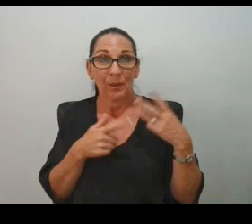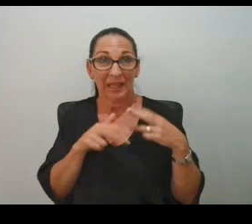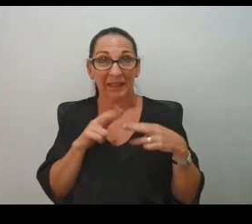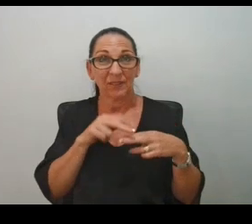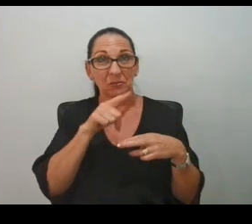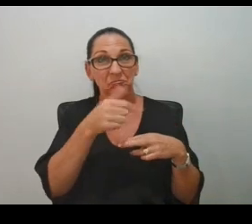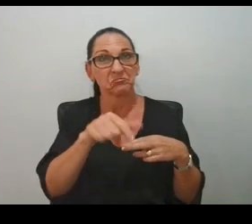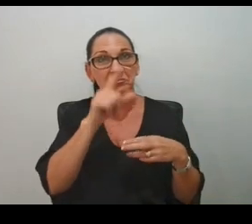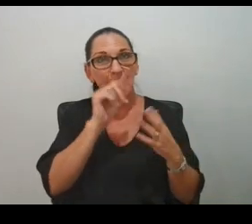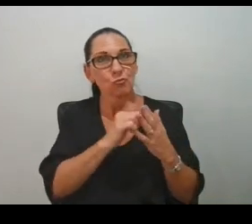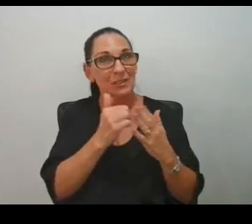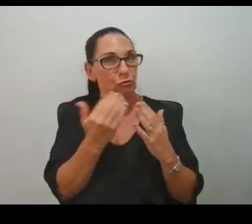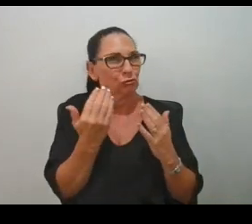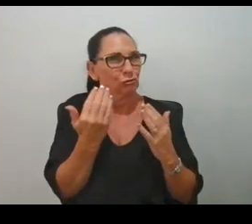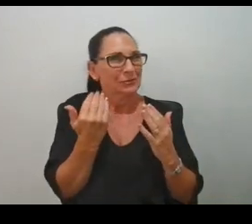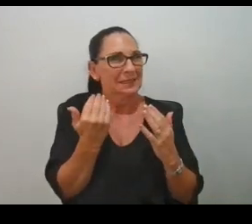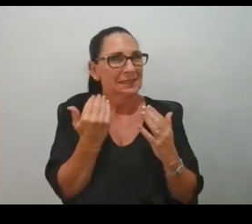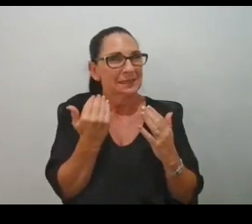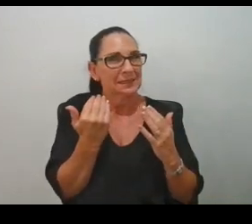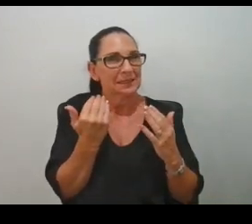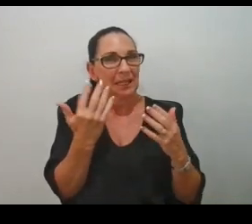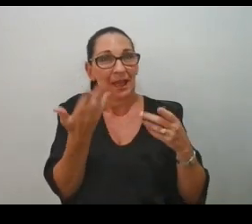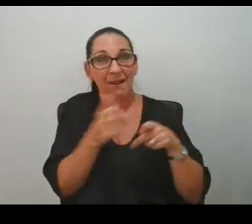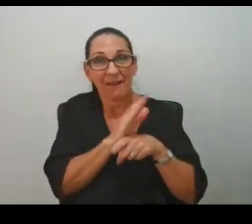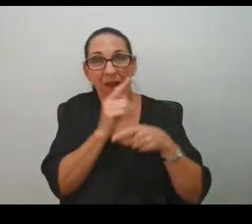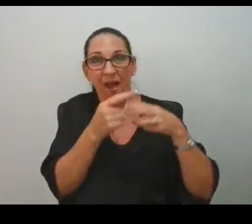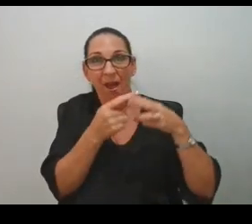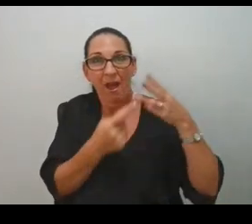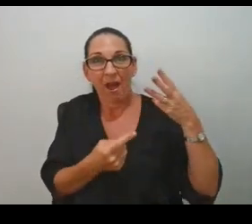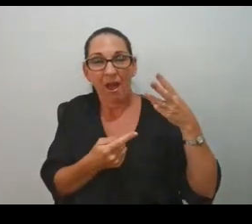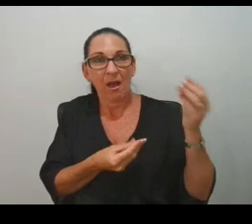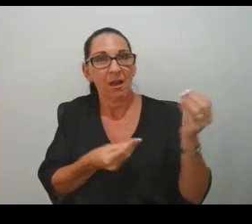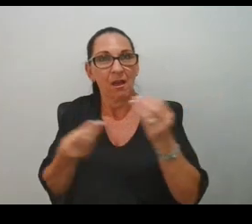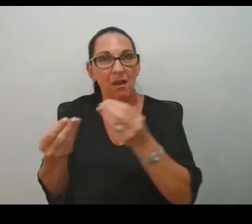very recent that's got that on it and that's all you've got attach it and if it's not good enough